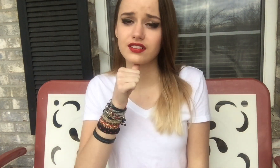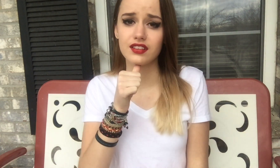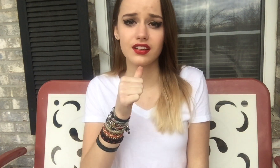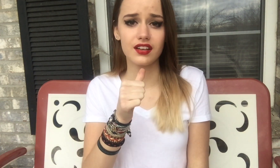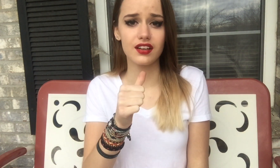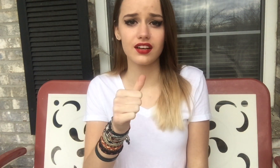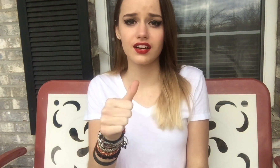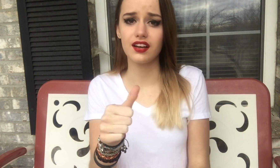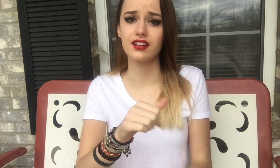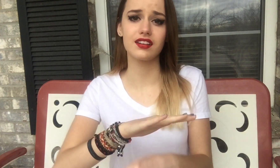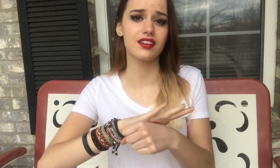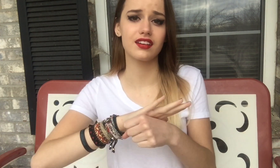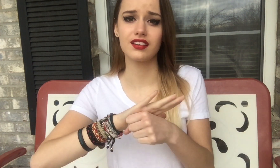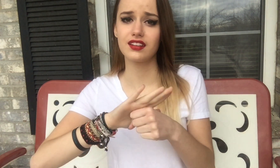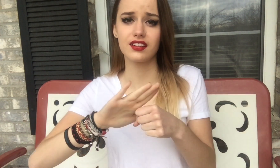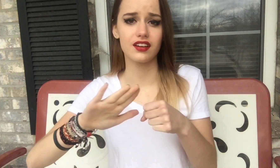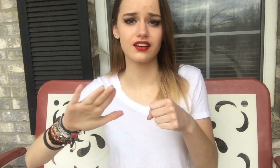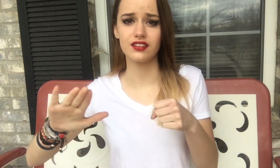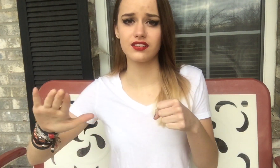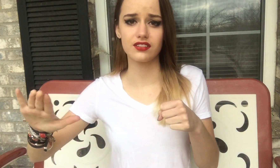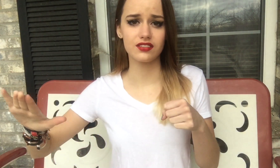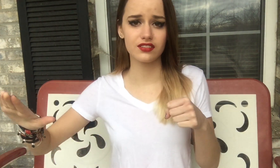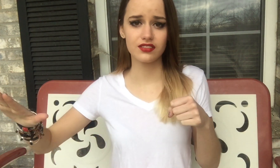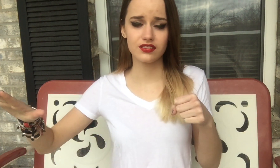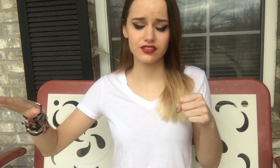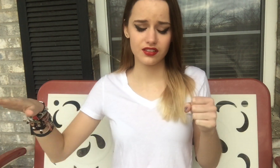They're not enough